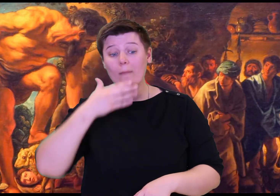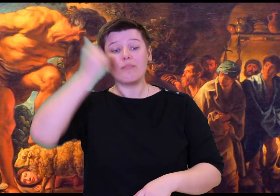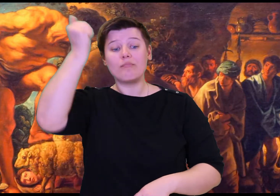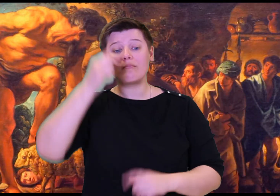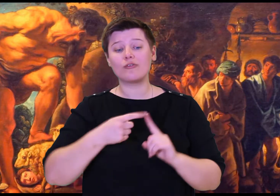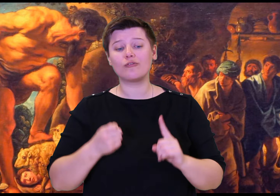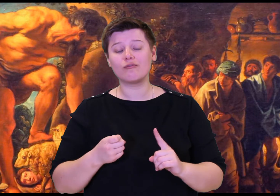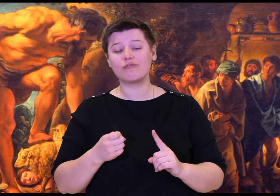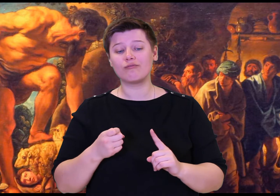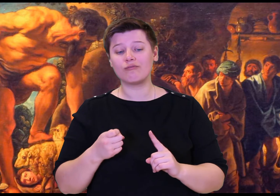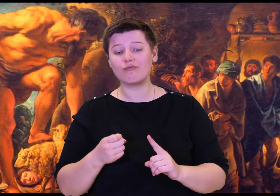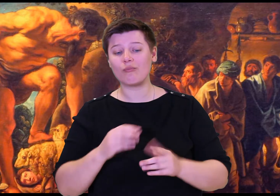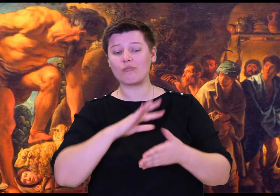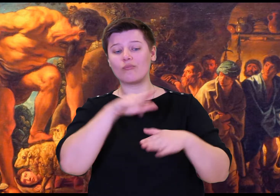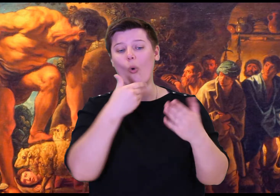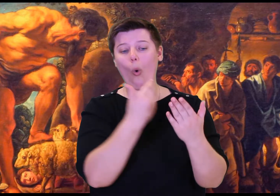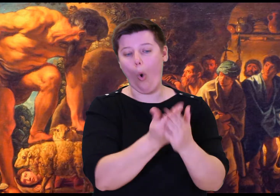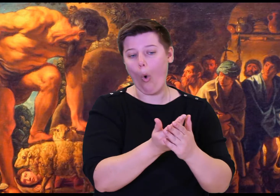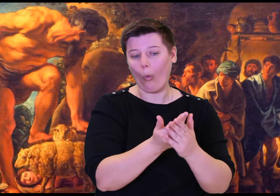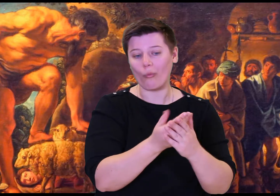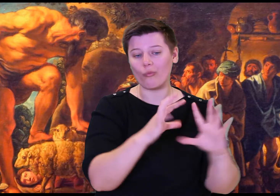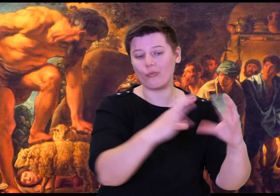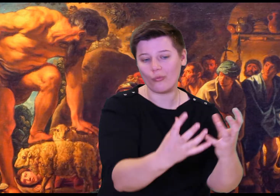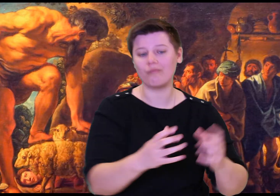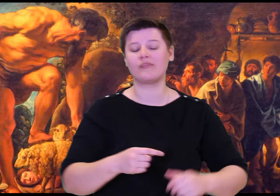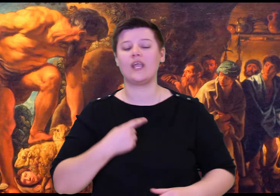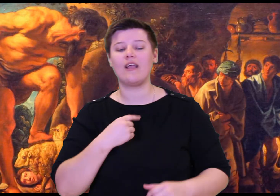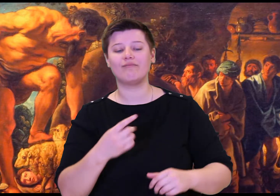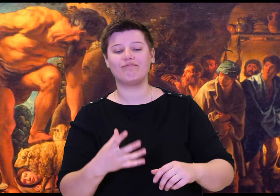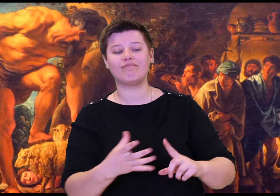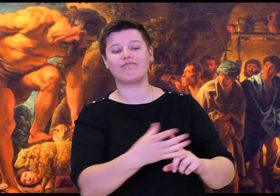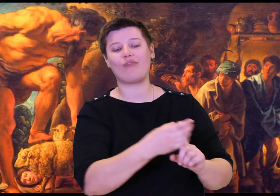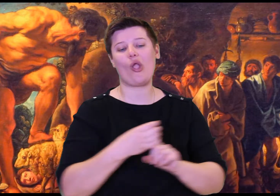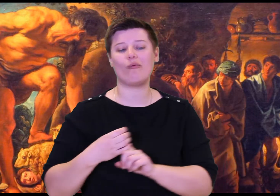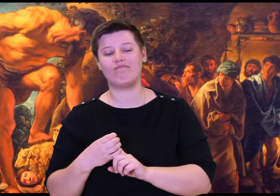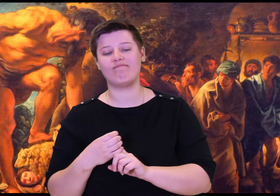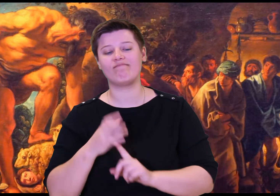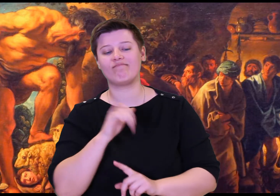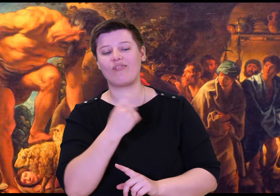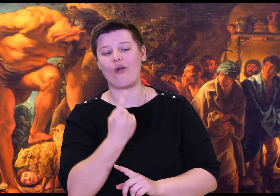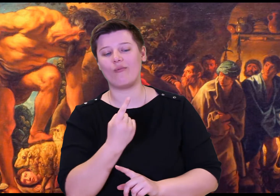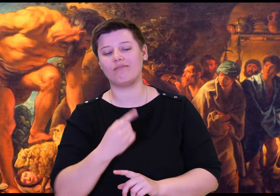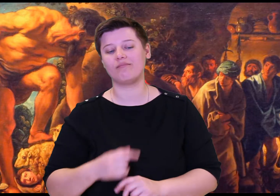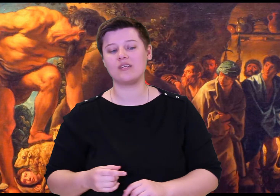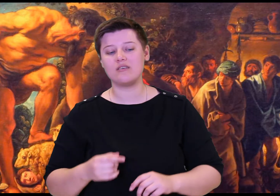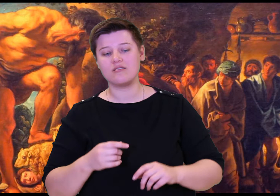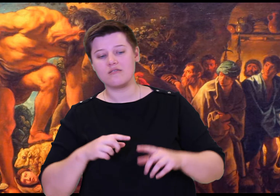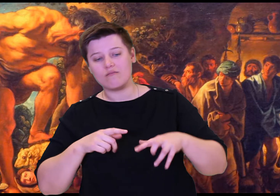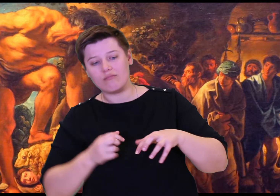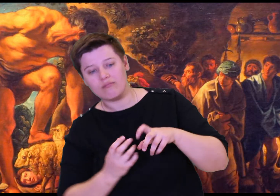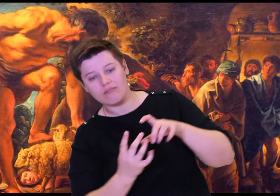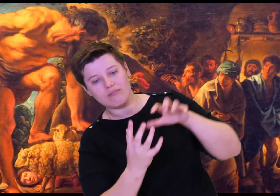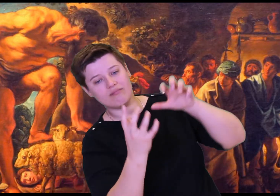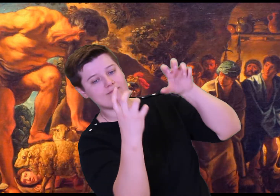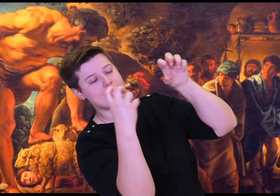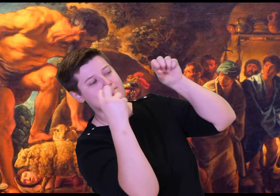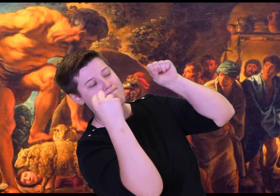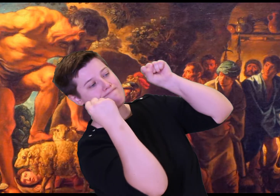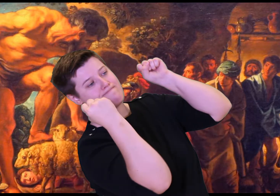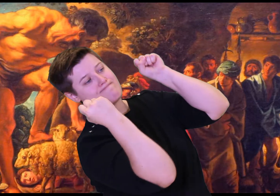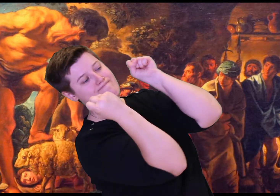by force of will I kept on hanging there. And then we waited miserably for day.